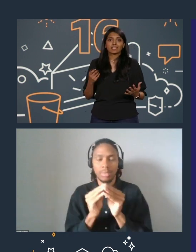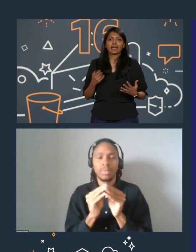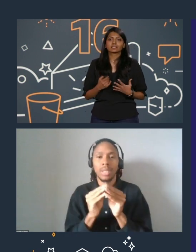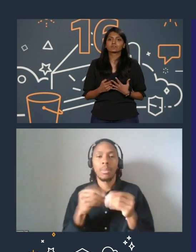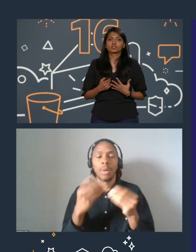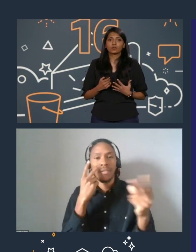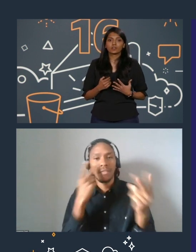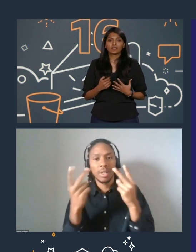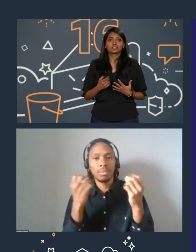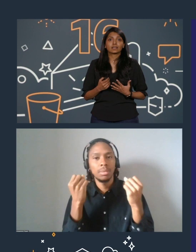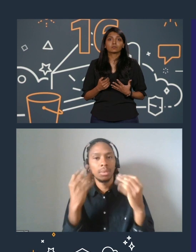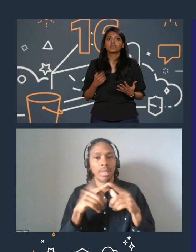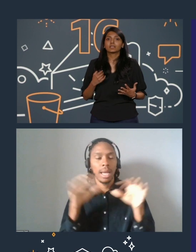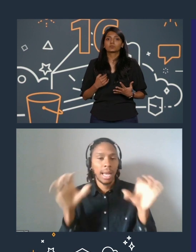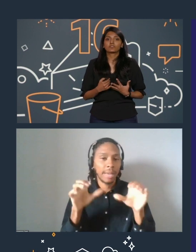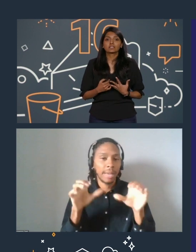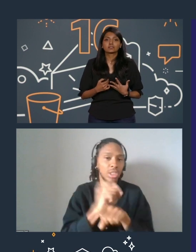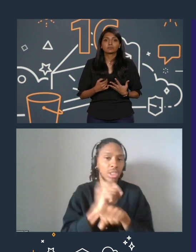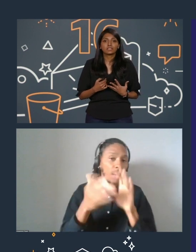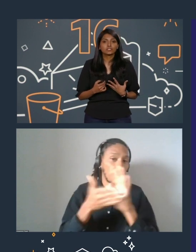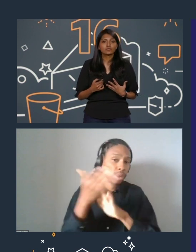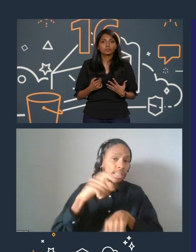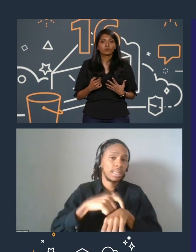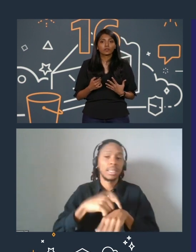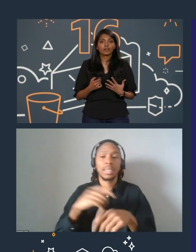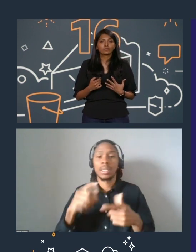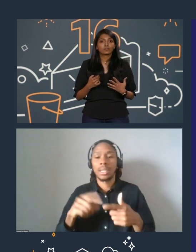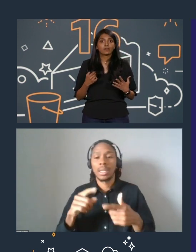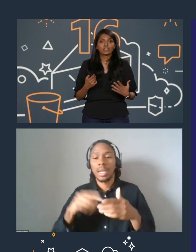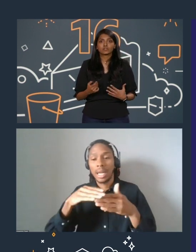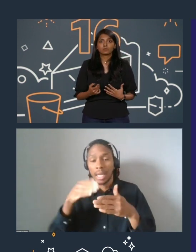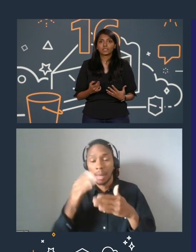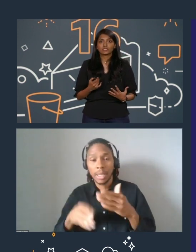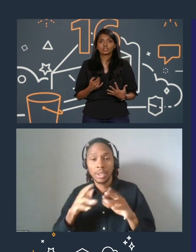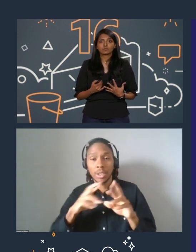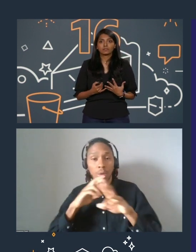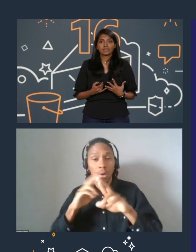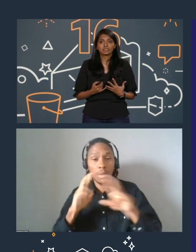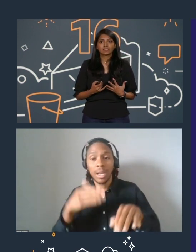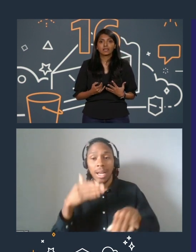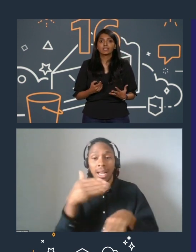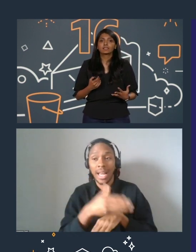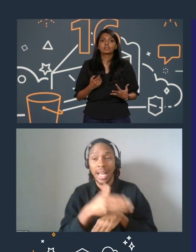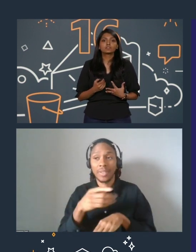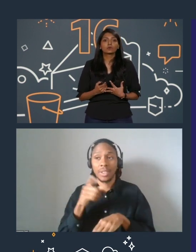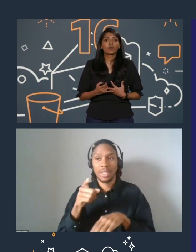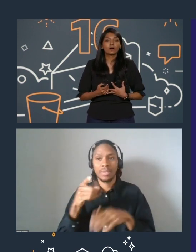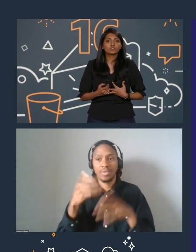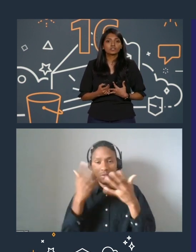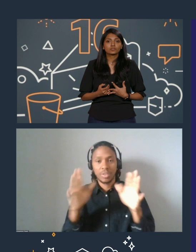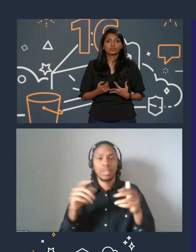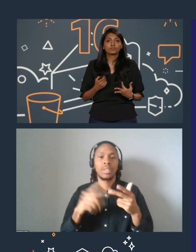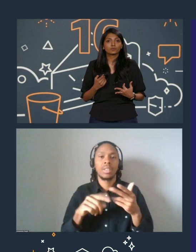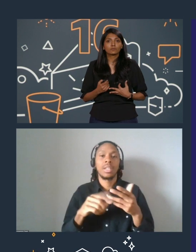like active job running time, it provides a completion report after the batch replication completes, it gives you an option to review the batch